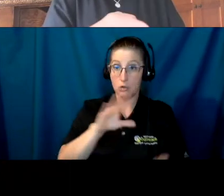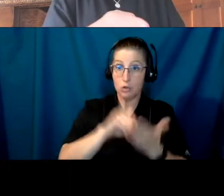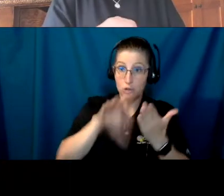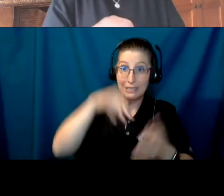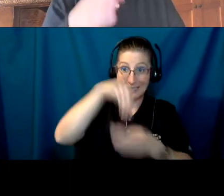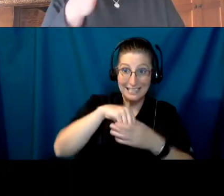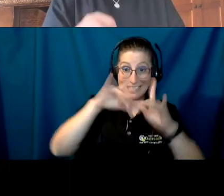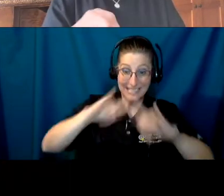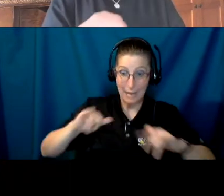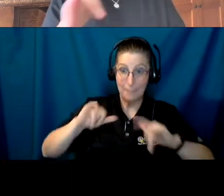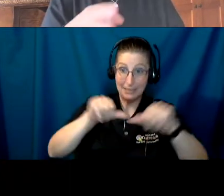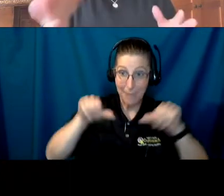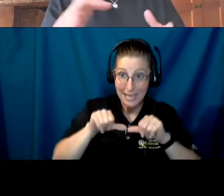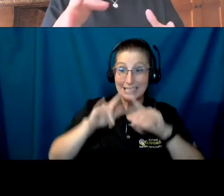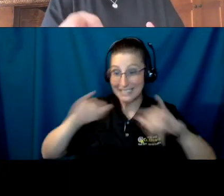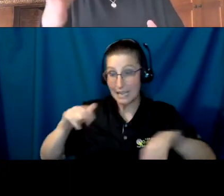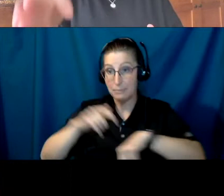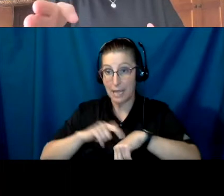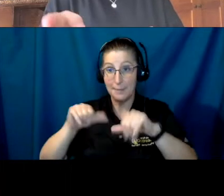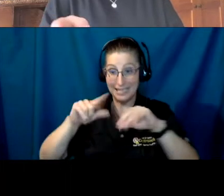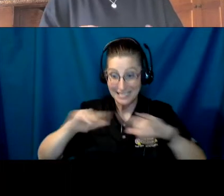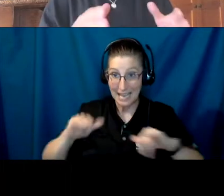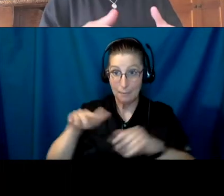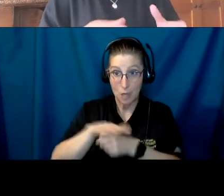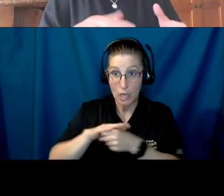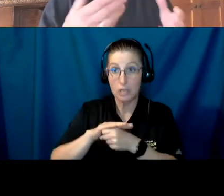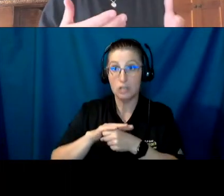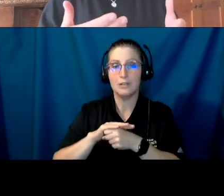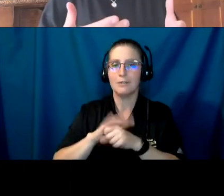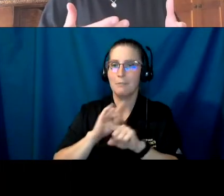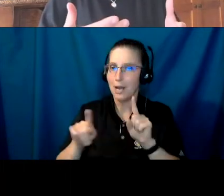time, in the same location and doing the same thing you might have to actually really think